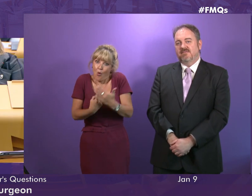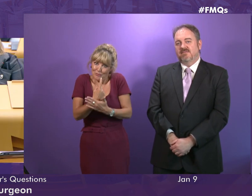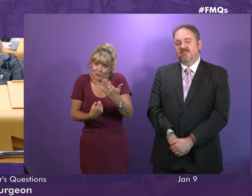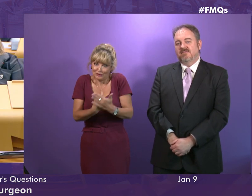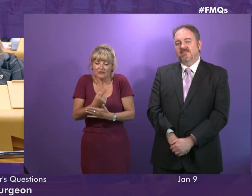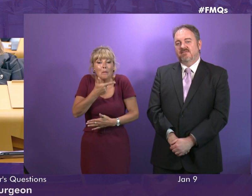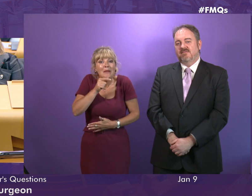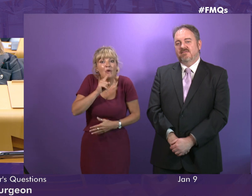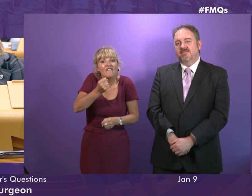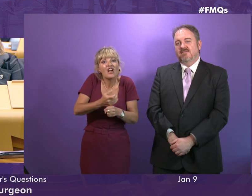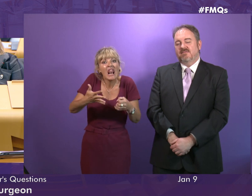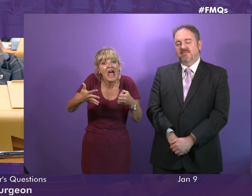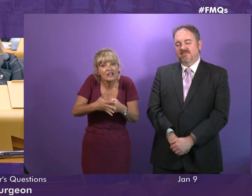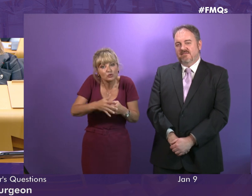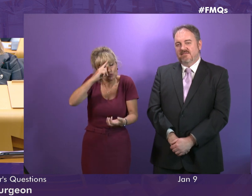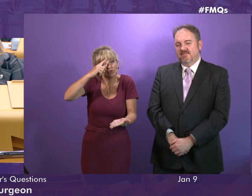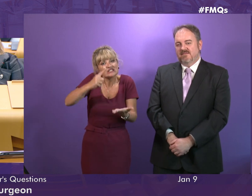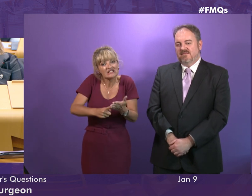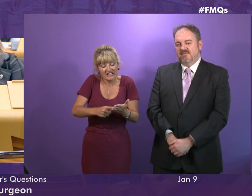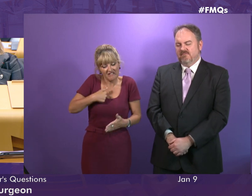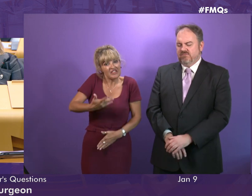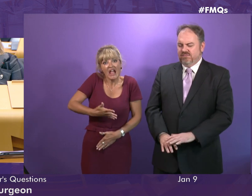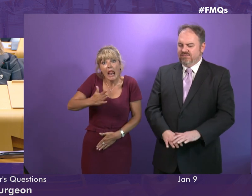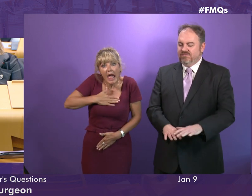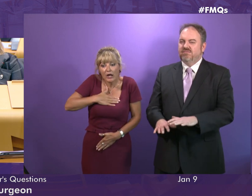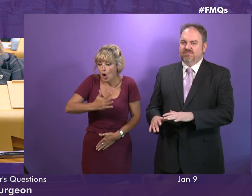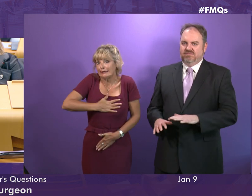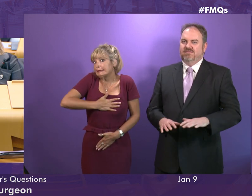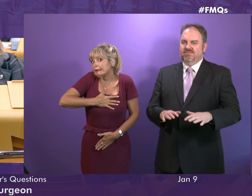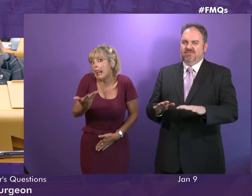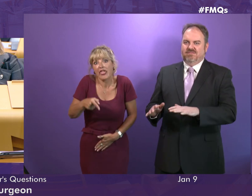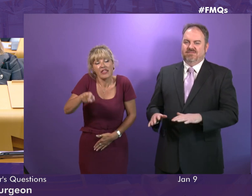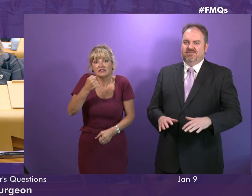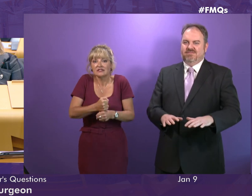on the actions and performance of this Government. The outcome has not been particularly pleasant